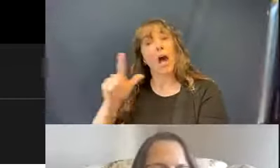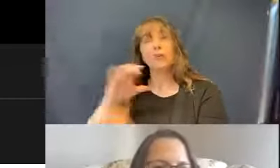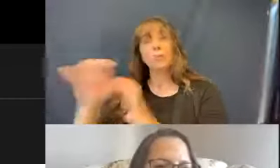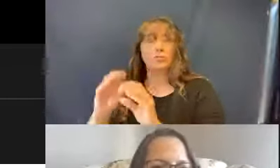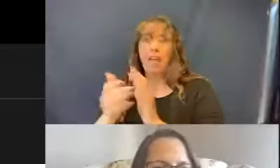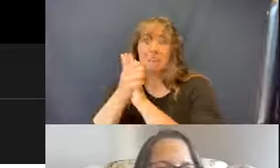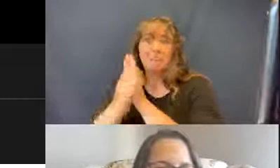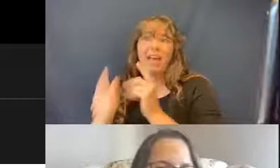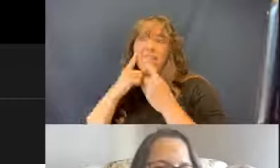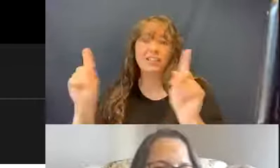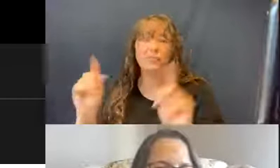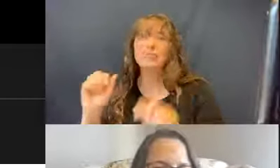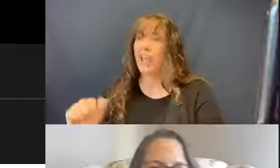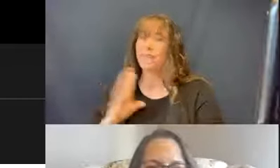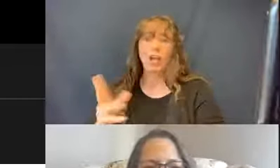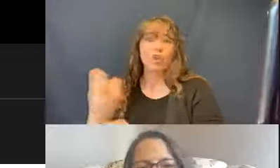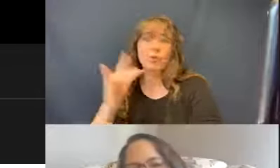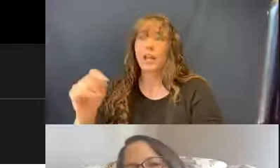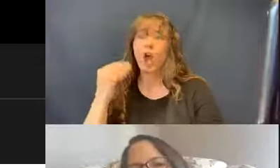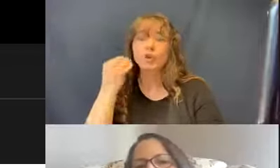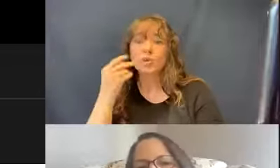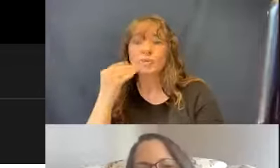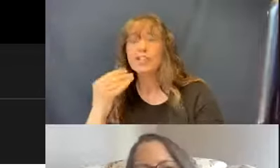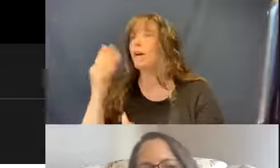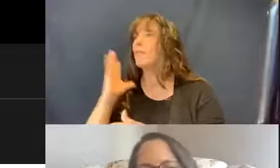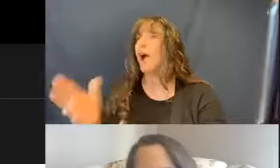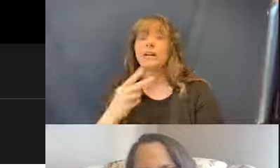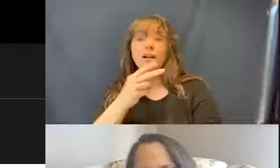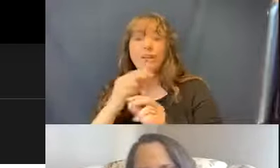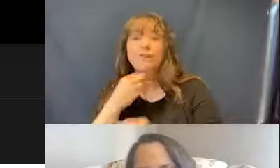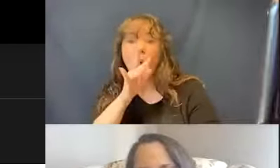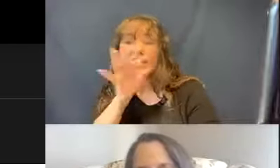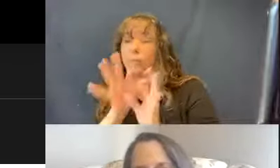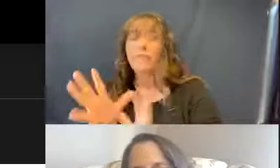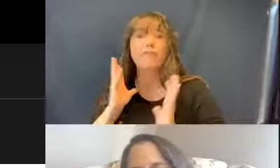They can use a voice interpreter. As long as you communicate effectively and you're